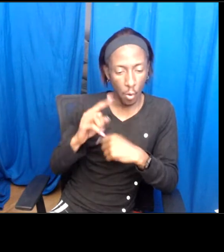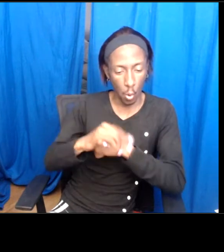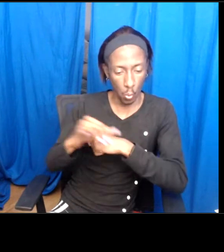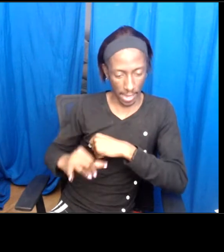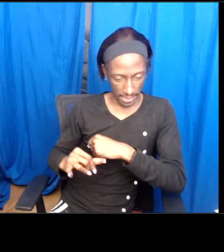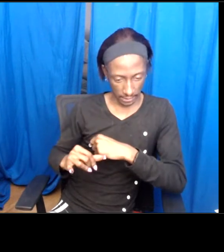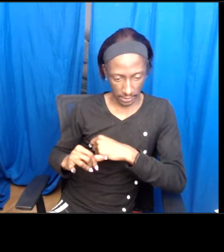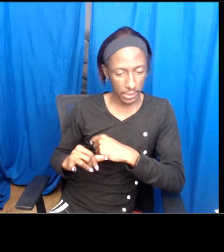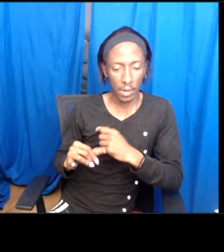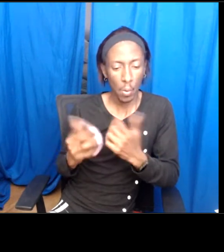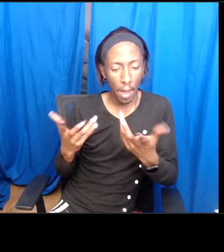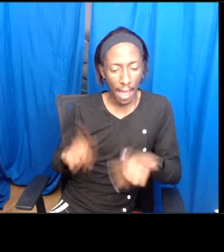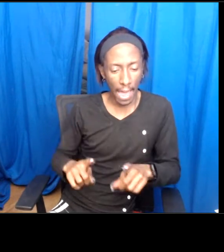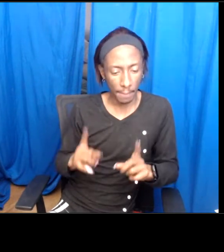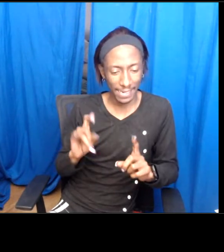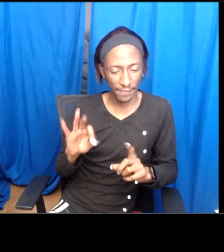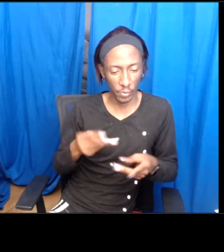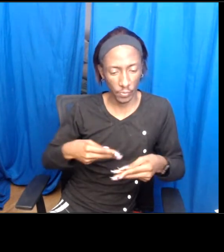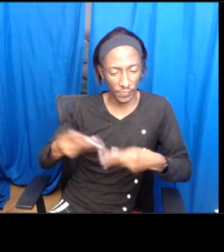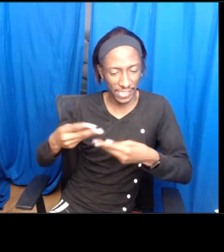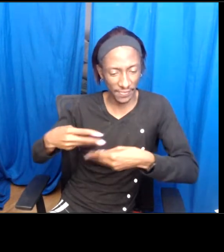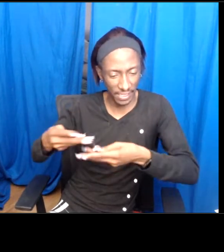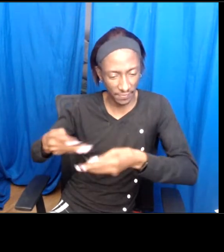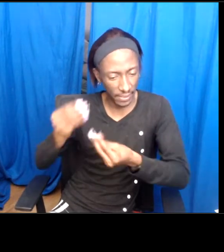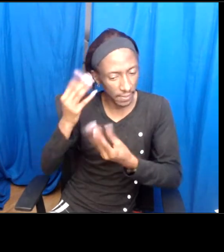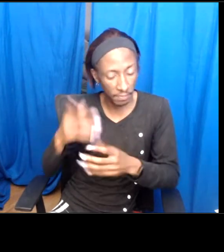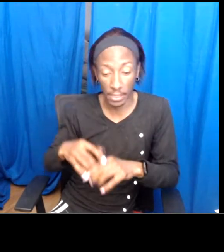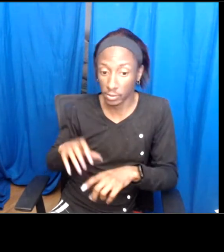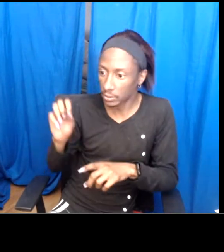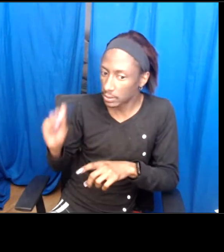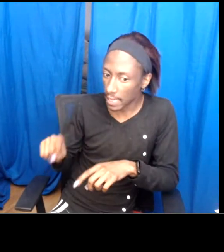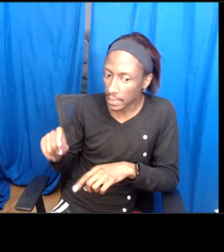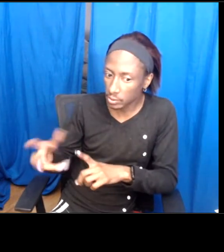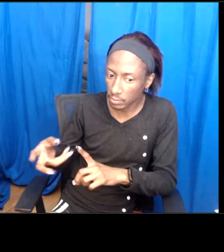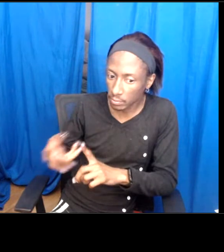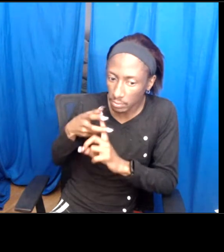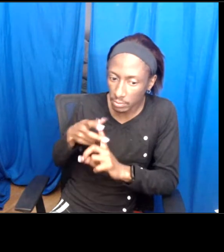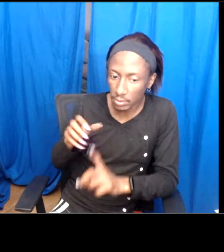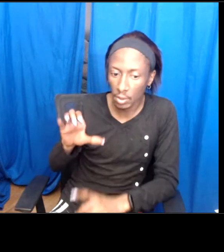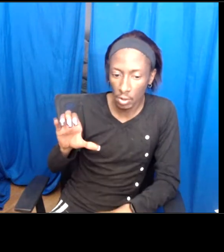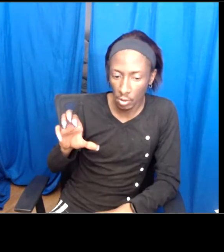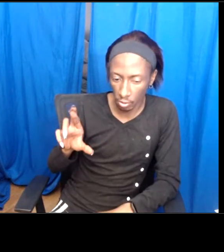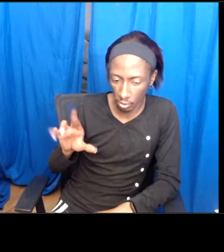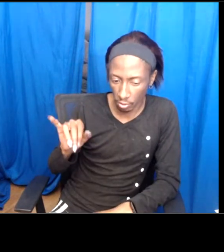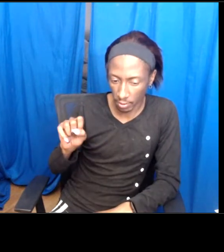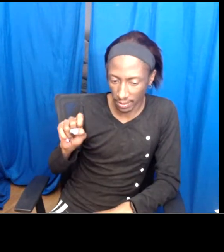Yes, I actually see it now. You need to get Kristin on this too because that is something that she... She was inspired by you.